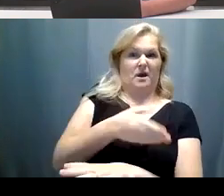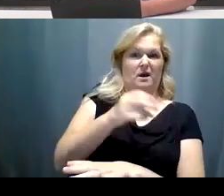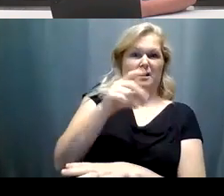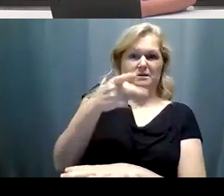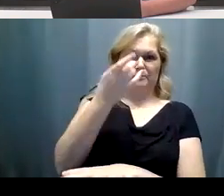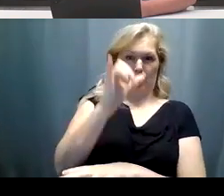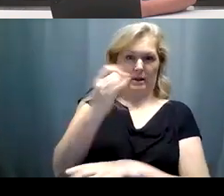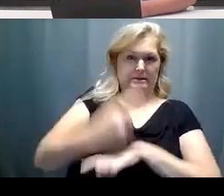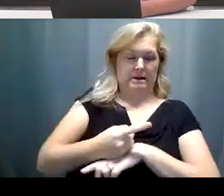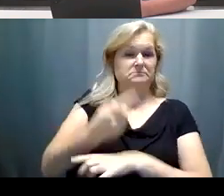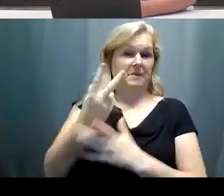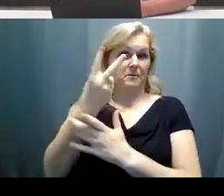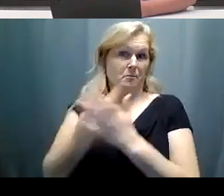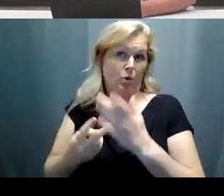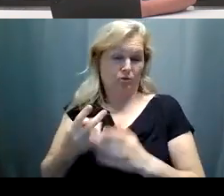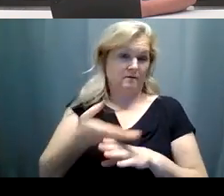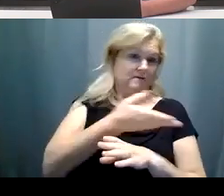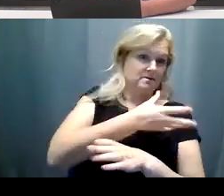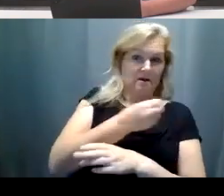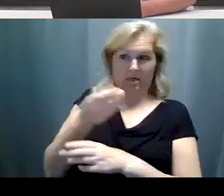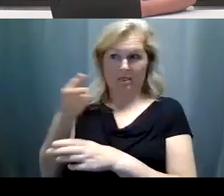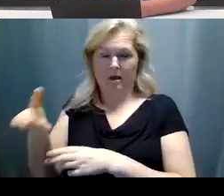Advanced polling dates starts 10 days before election day